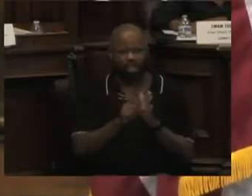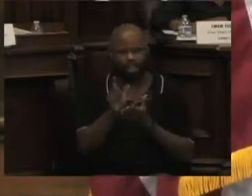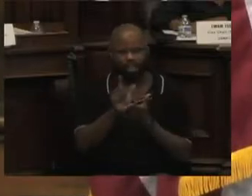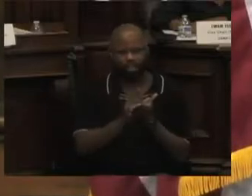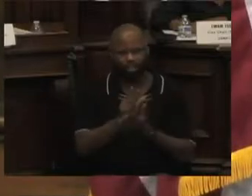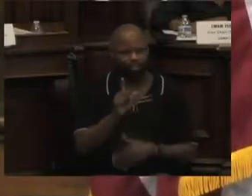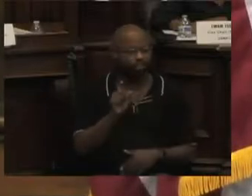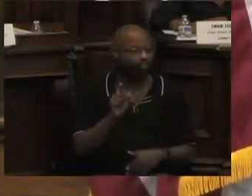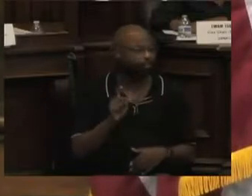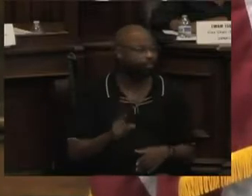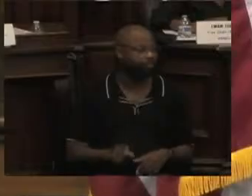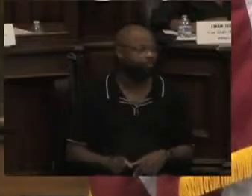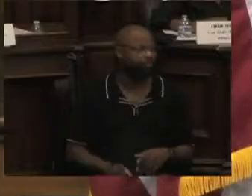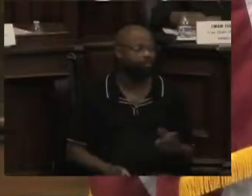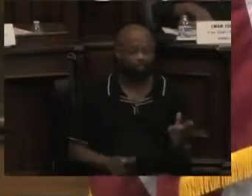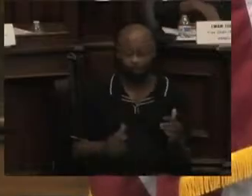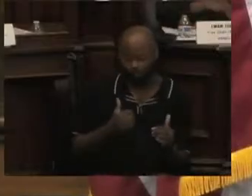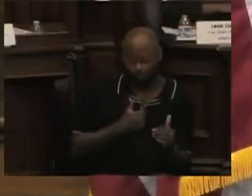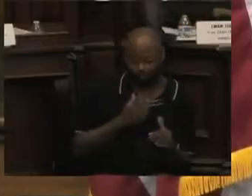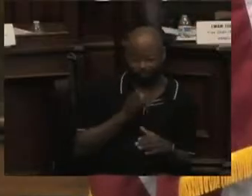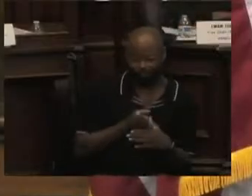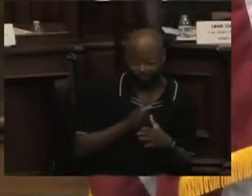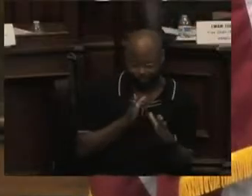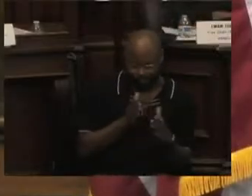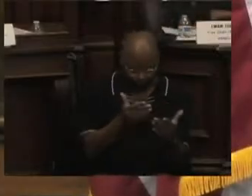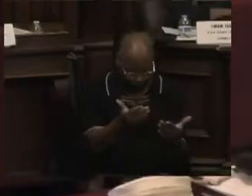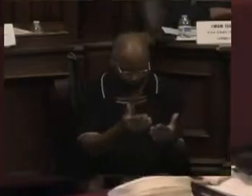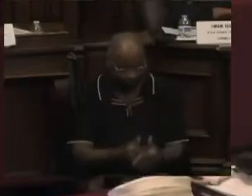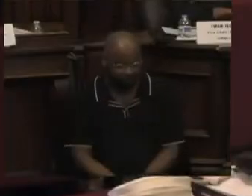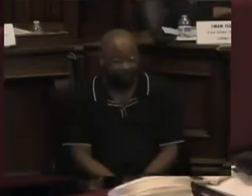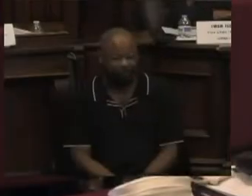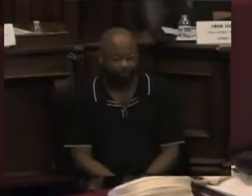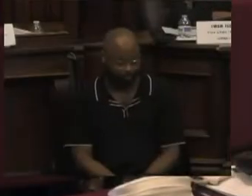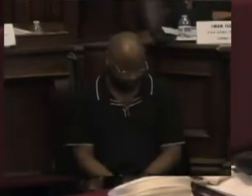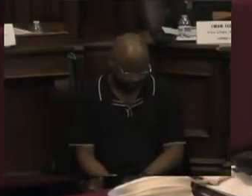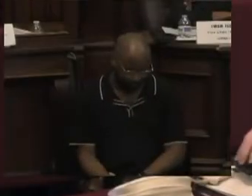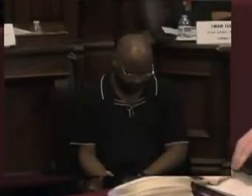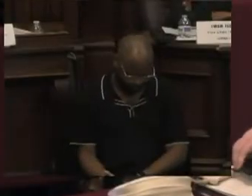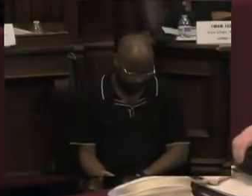when we can expect to hear back